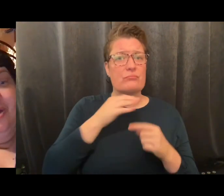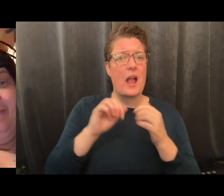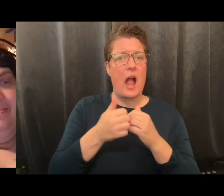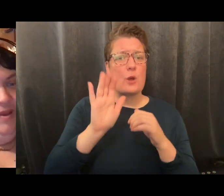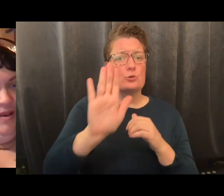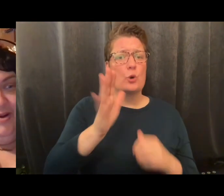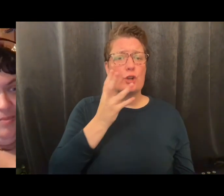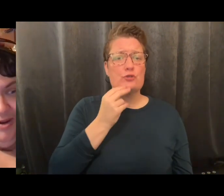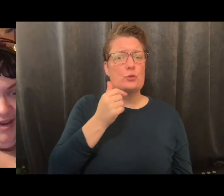Melissa: Yeah.